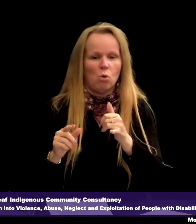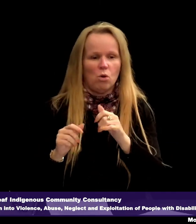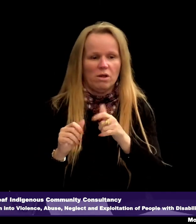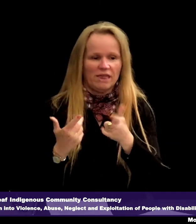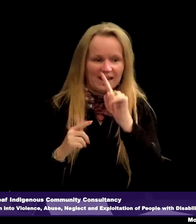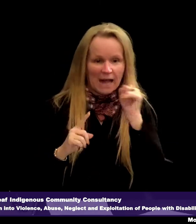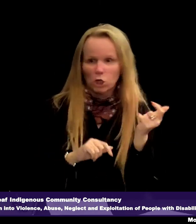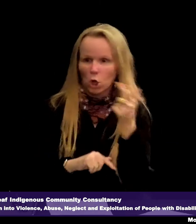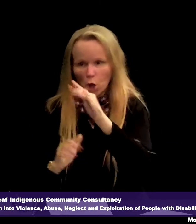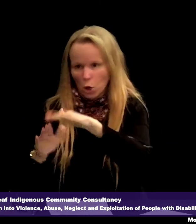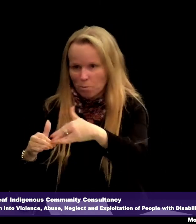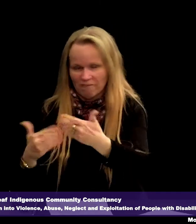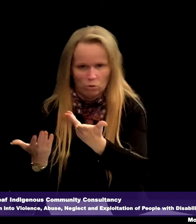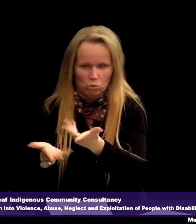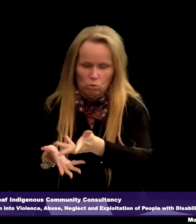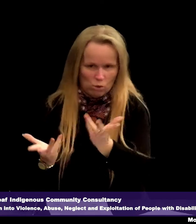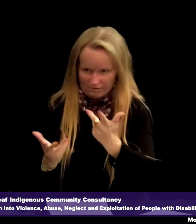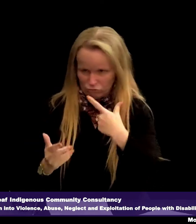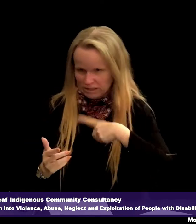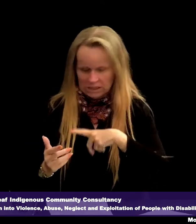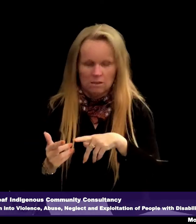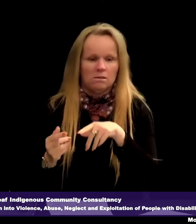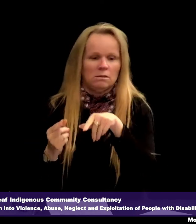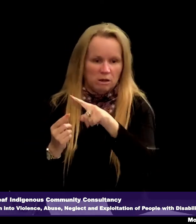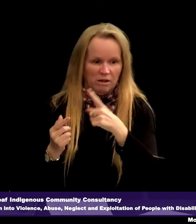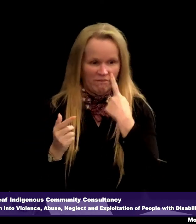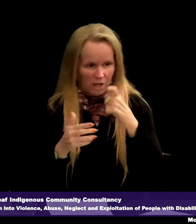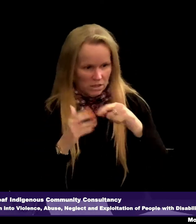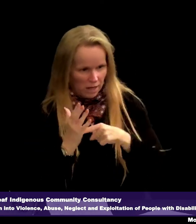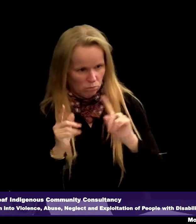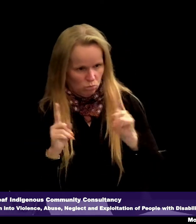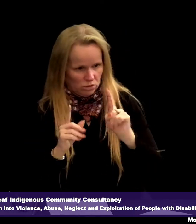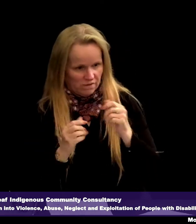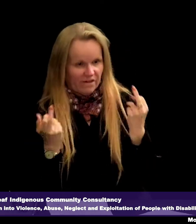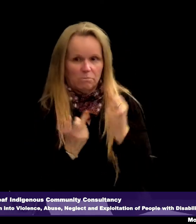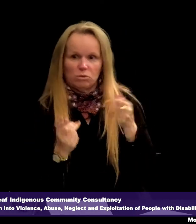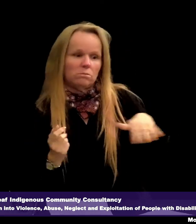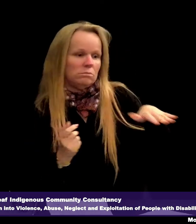removed or they are not able to return home for whatever reason that might be - I find